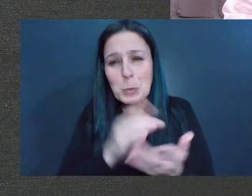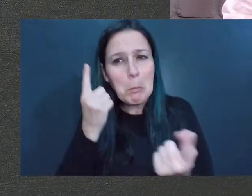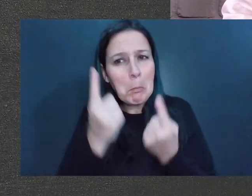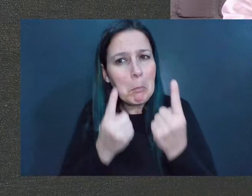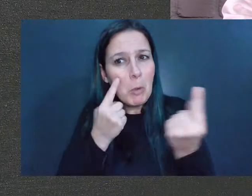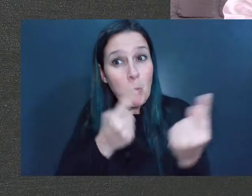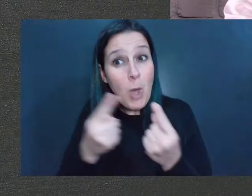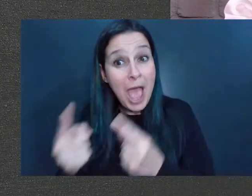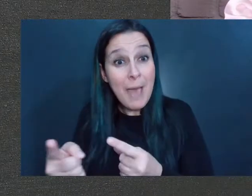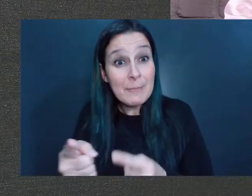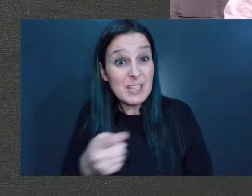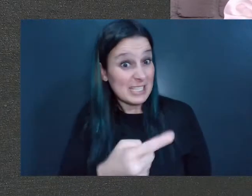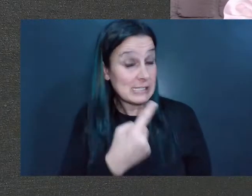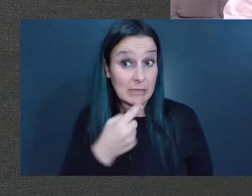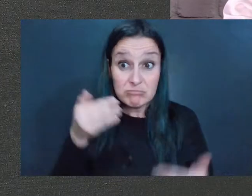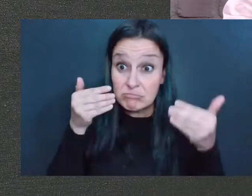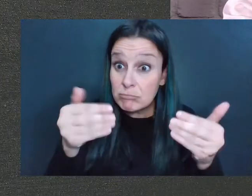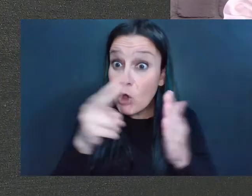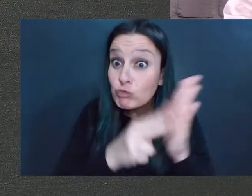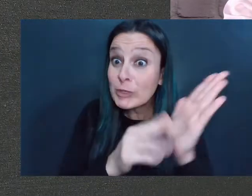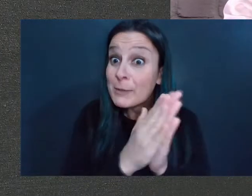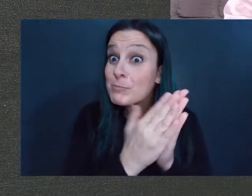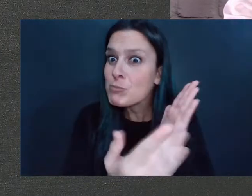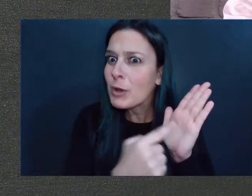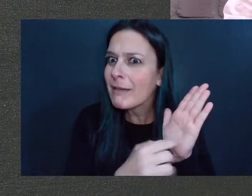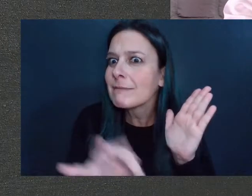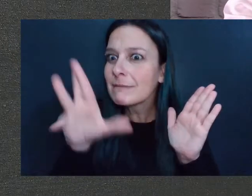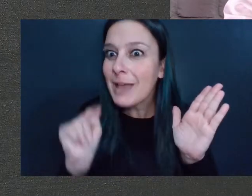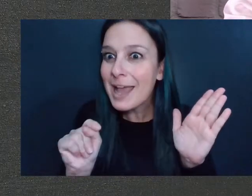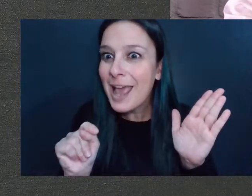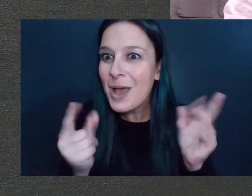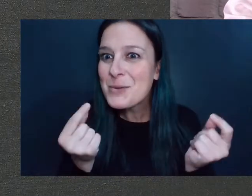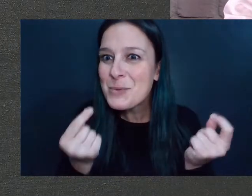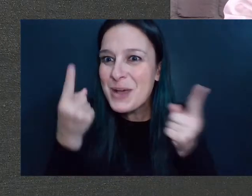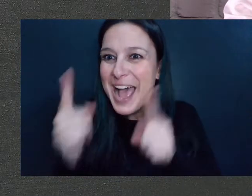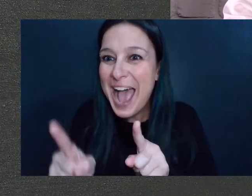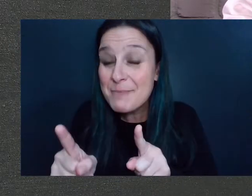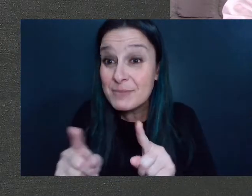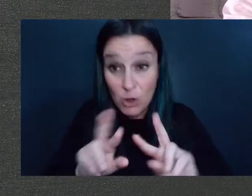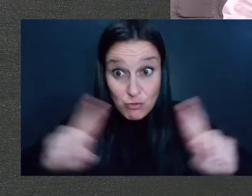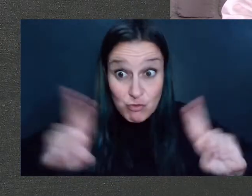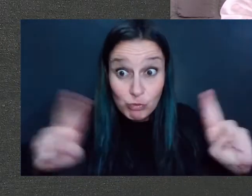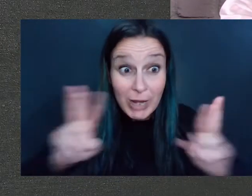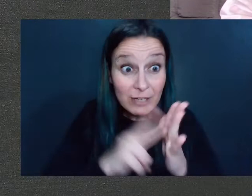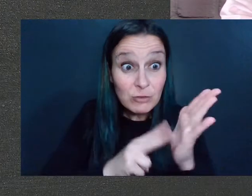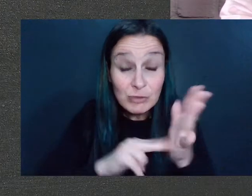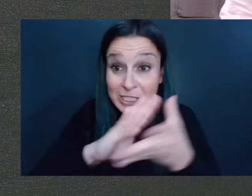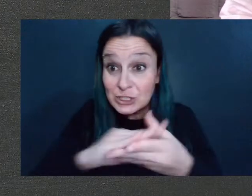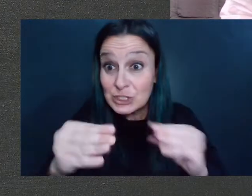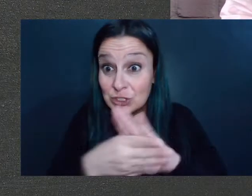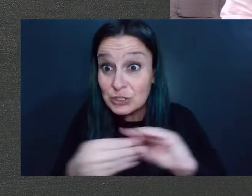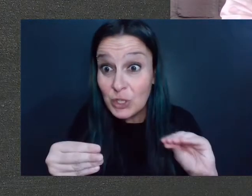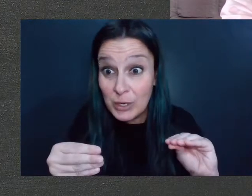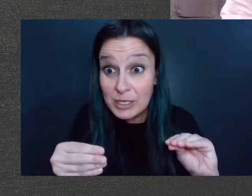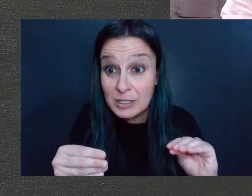Oh, he says we should read it and find out what would happen. Are you ready to read our story? Mouse, do you want to listen?